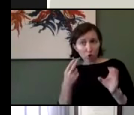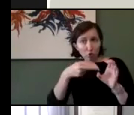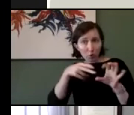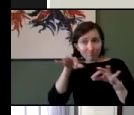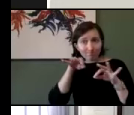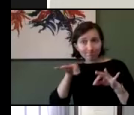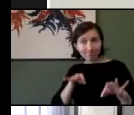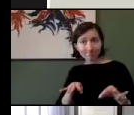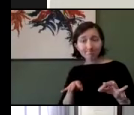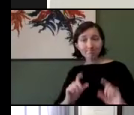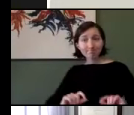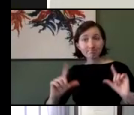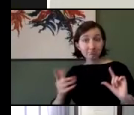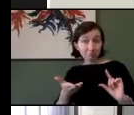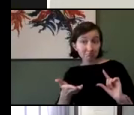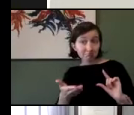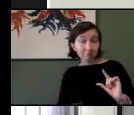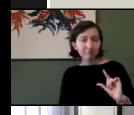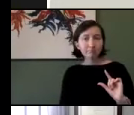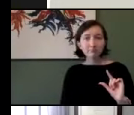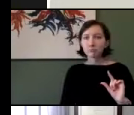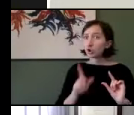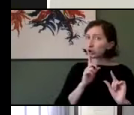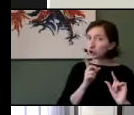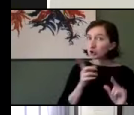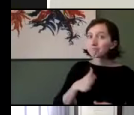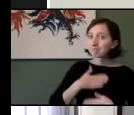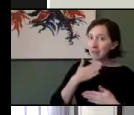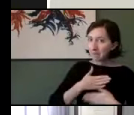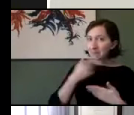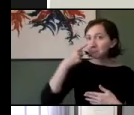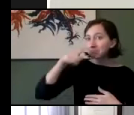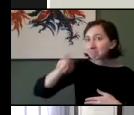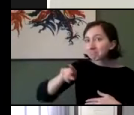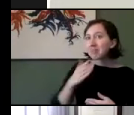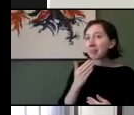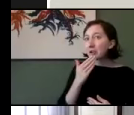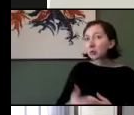Liz Persaud: Thank you, Carolyn. So the next few slides we're going to talk about